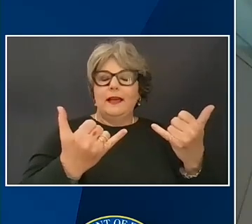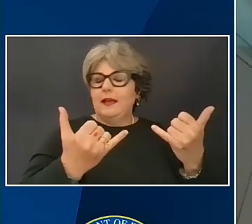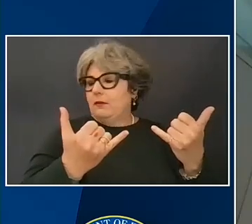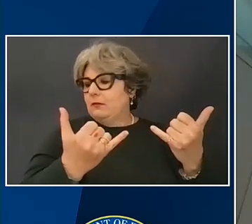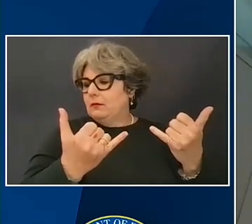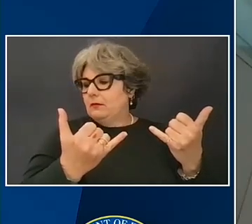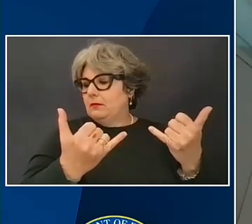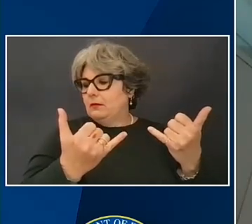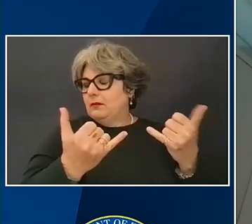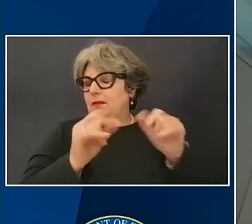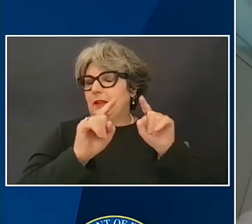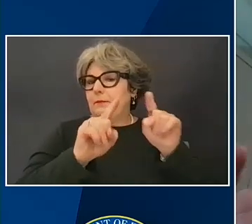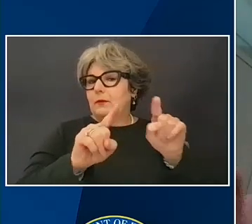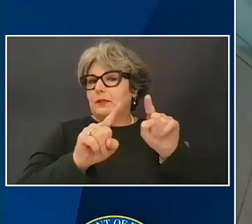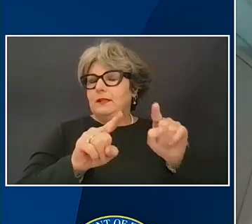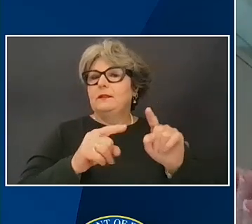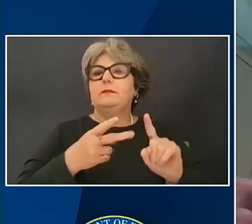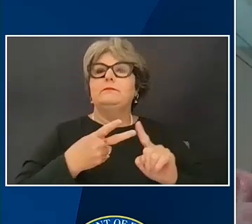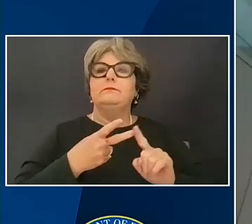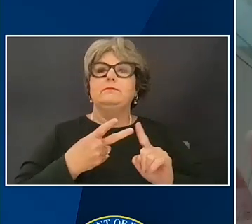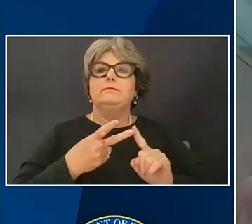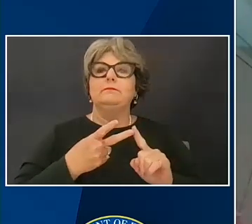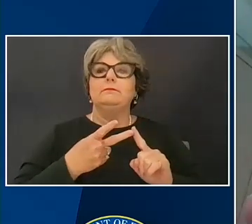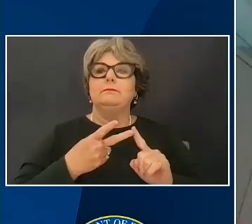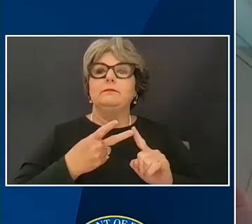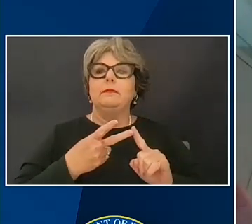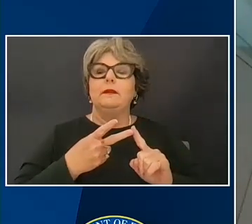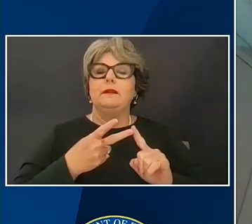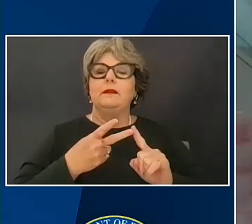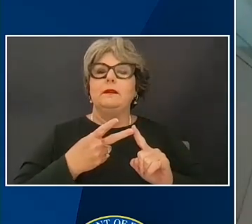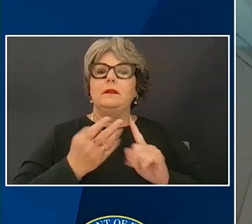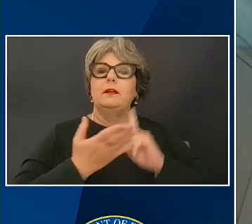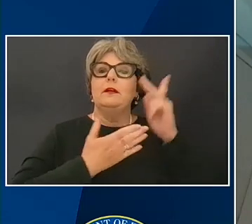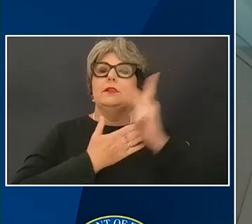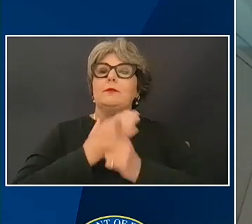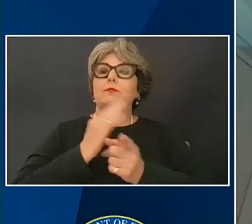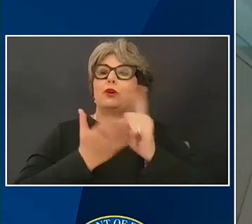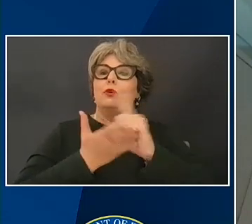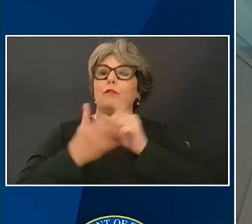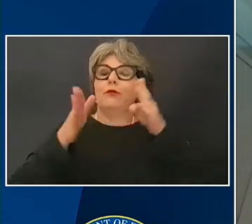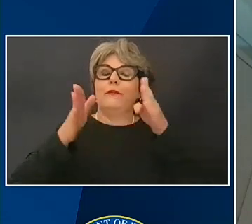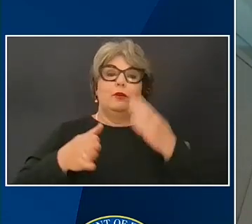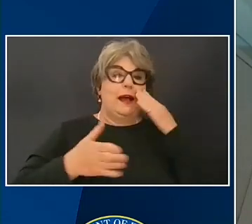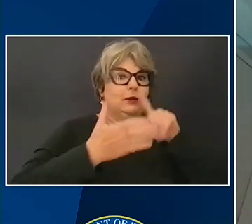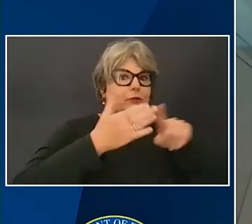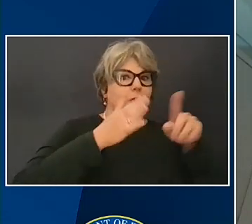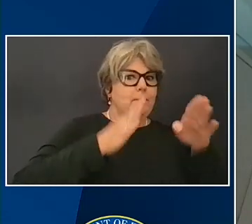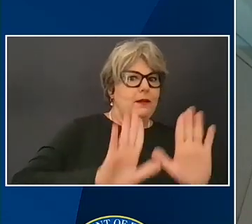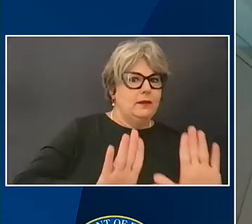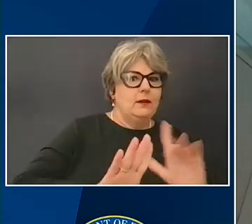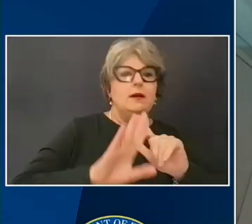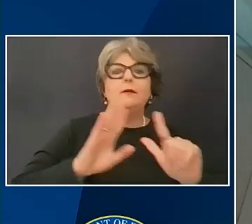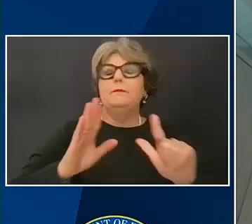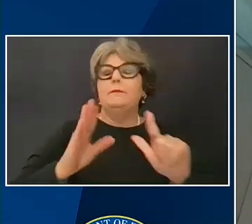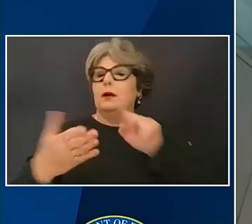So from the program view perspective, I don't know about the auditors, the Department is looking back at what you're